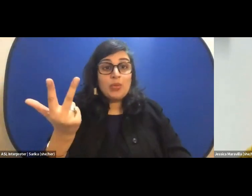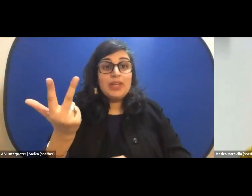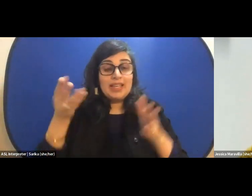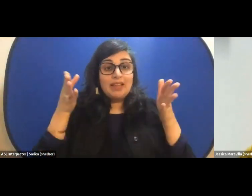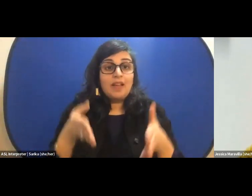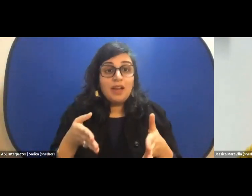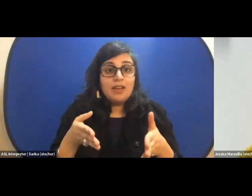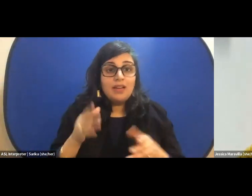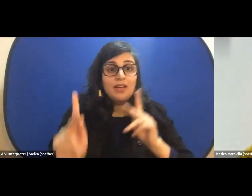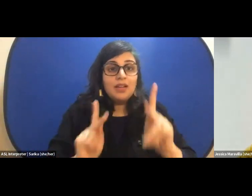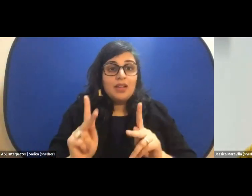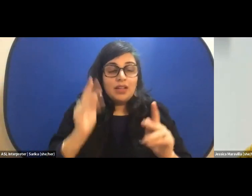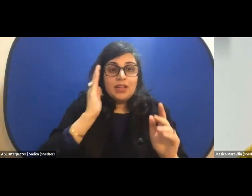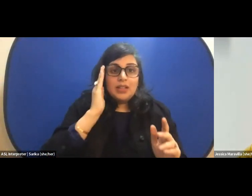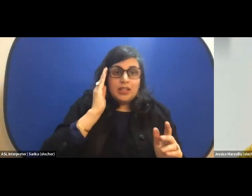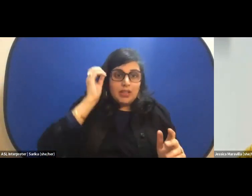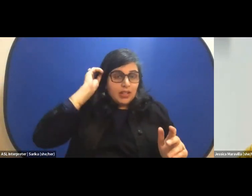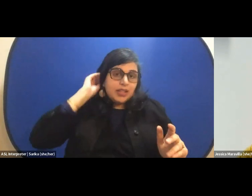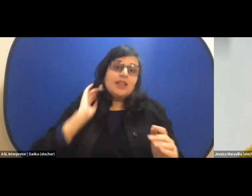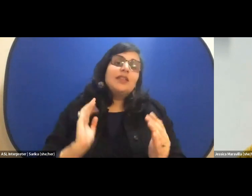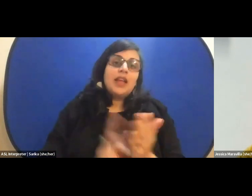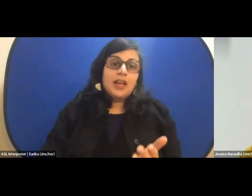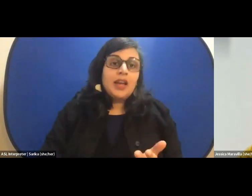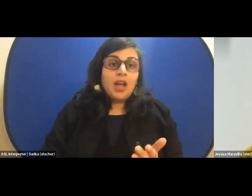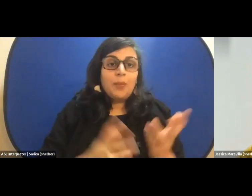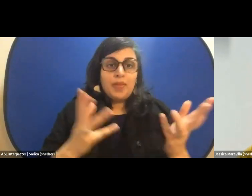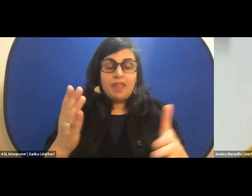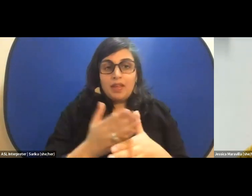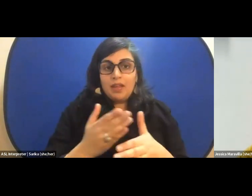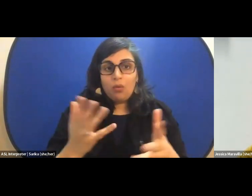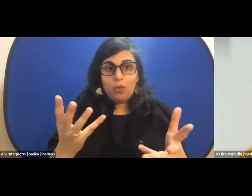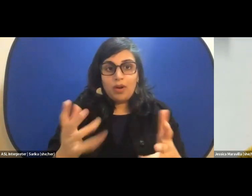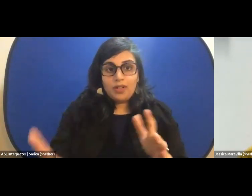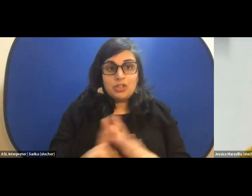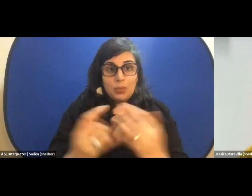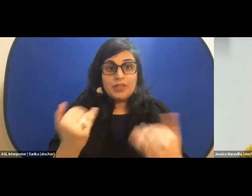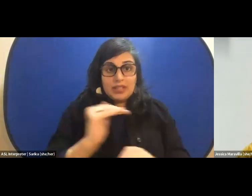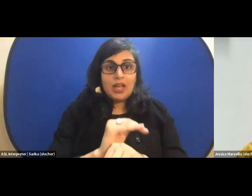We need to keep pushing forward and everybody sharing experiences and personal stories today. We have three more